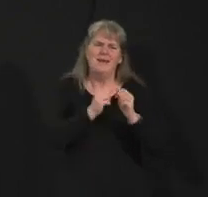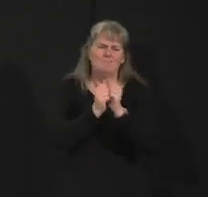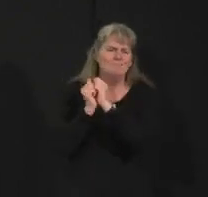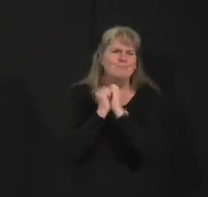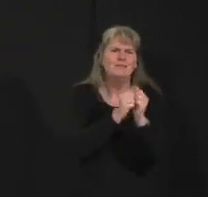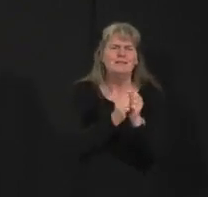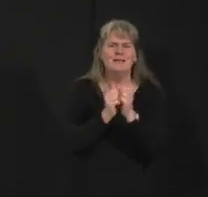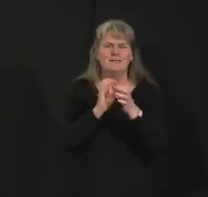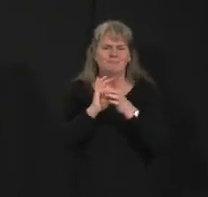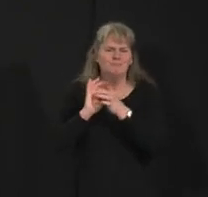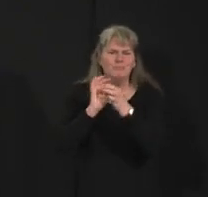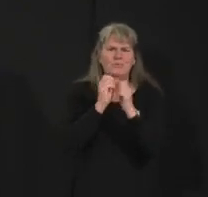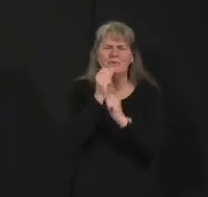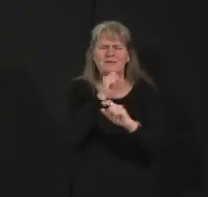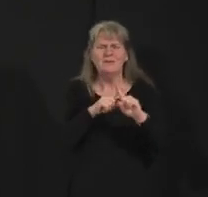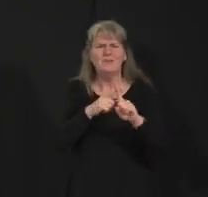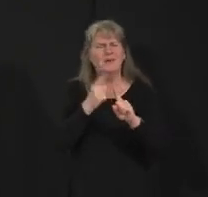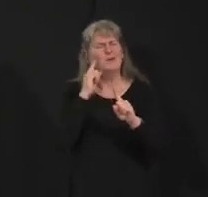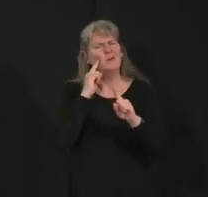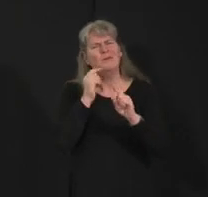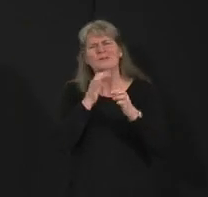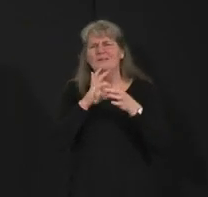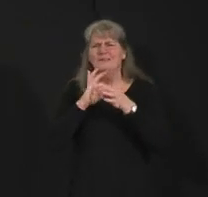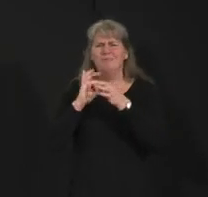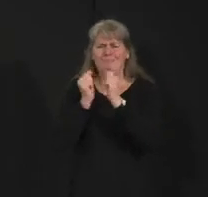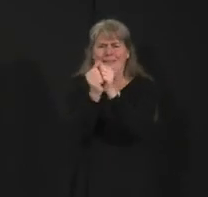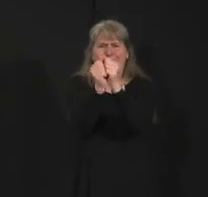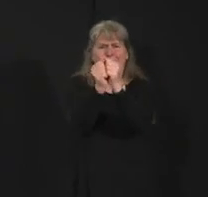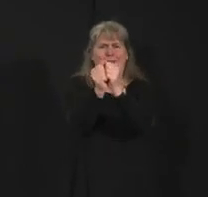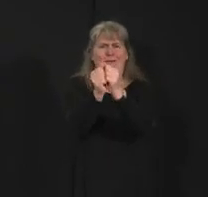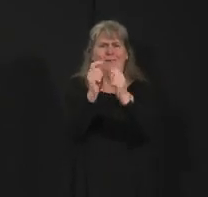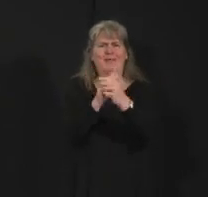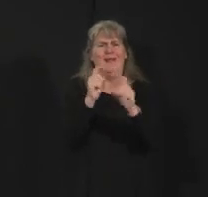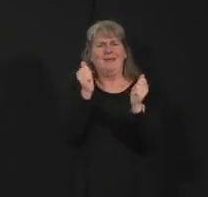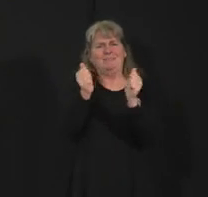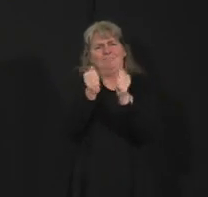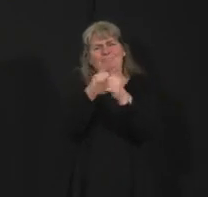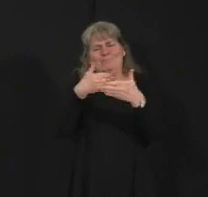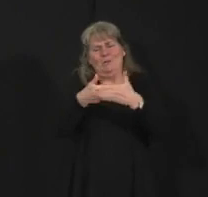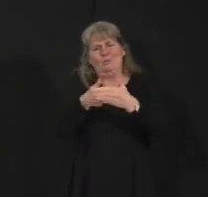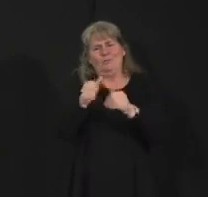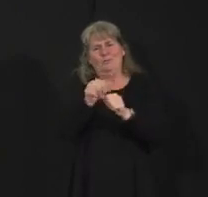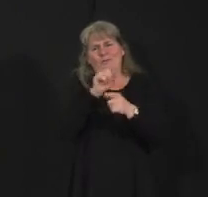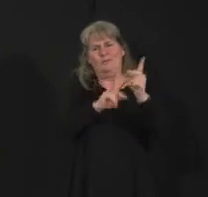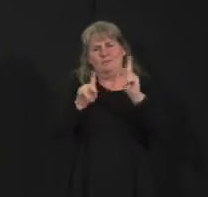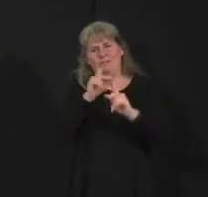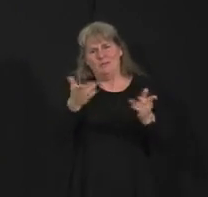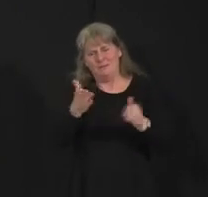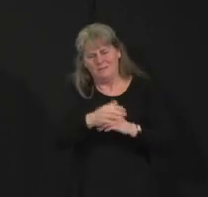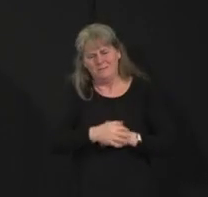Memorial, we can remember we are in this together. Especially important to remember we are part of a community that